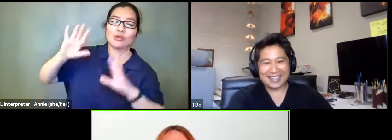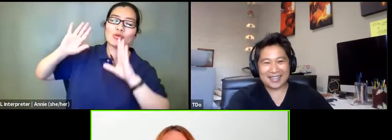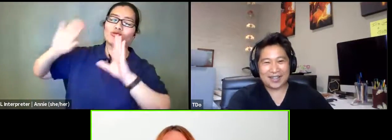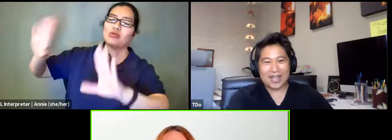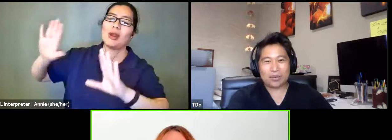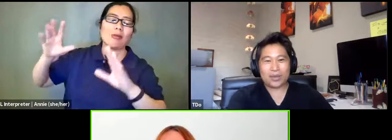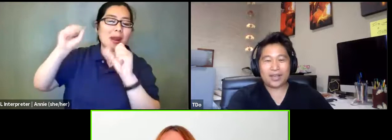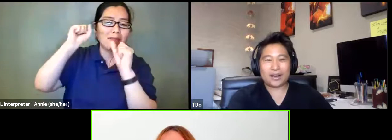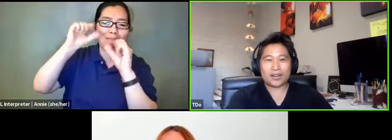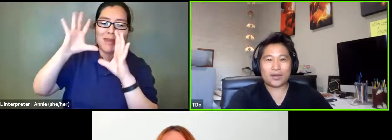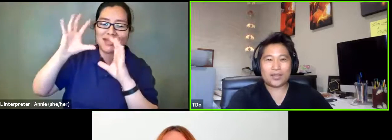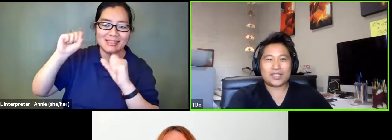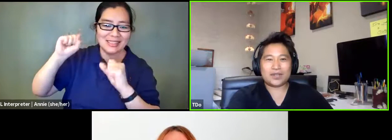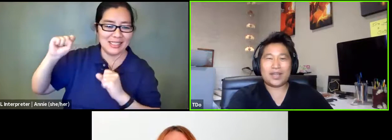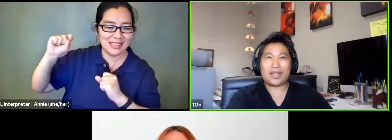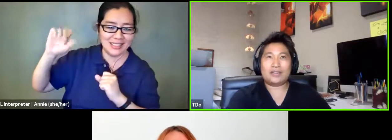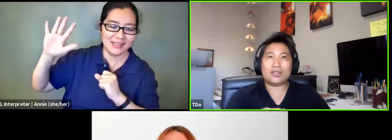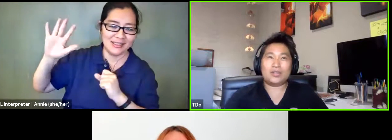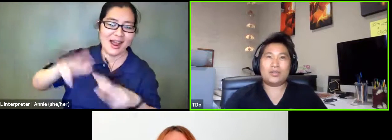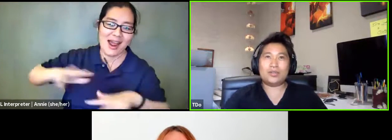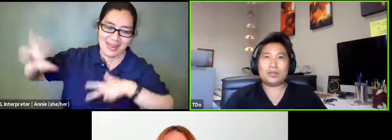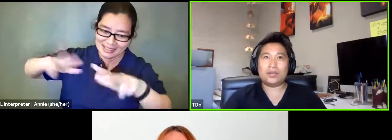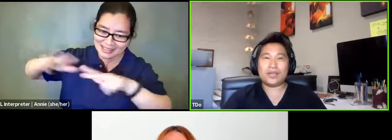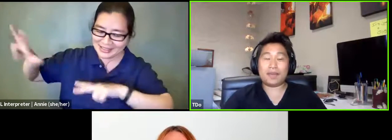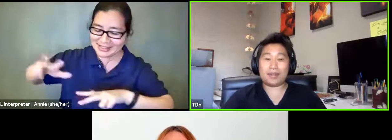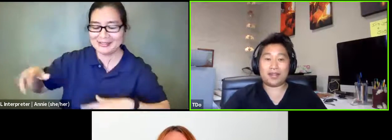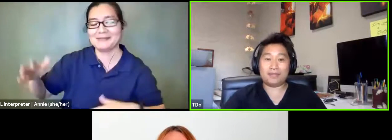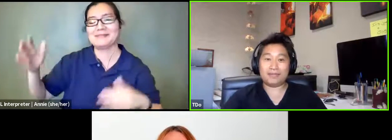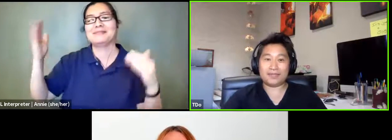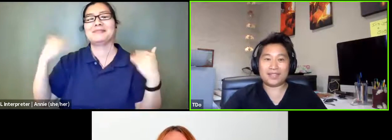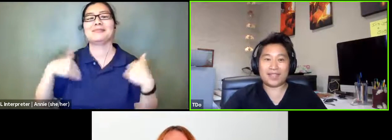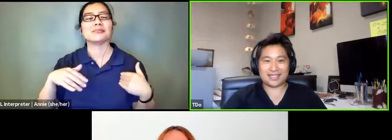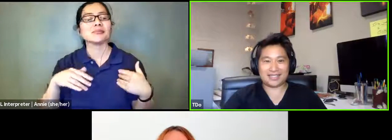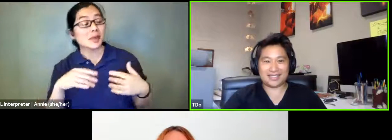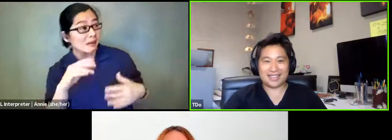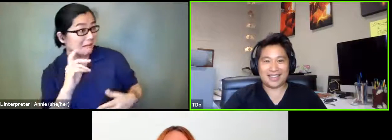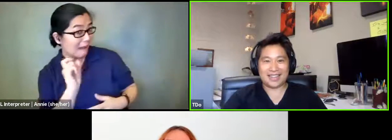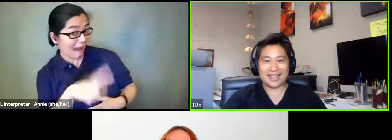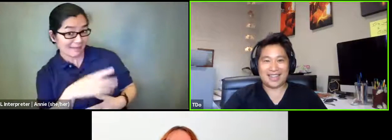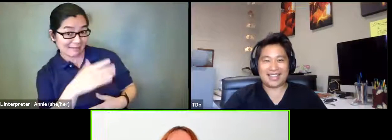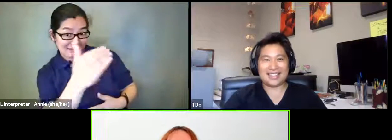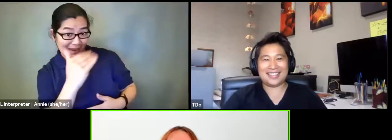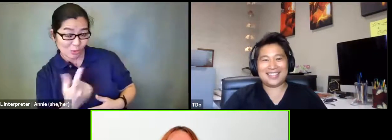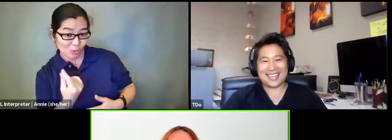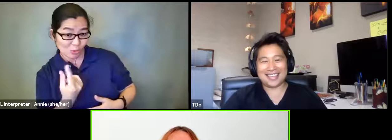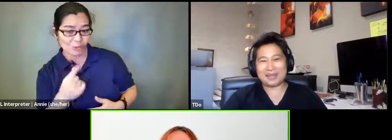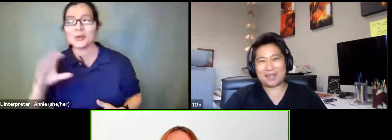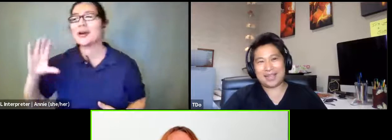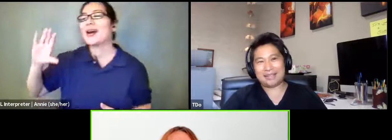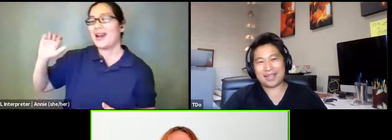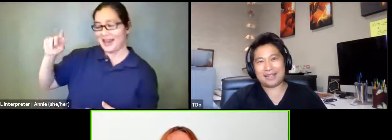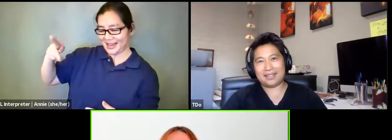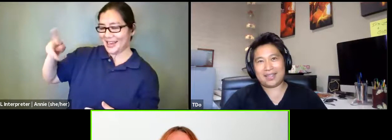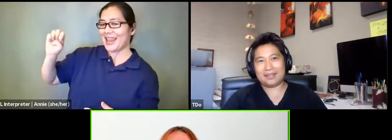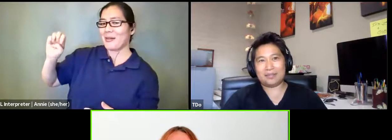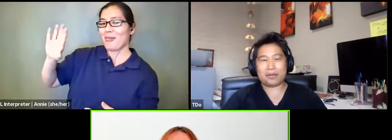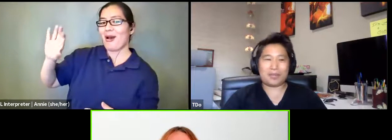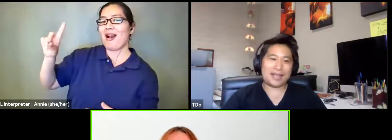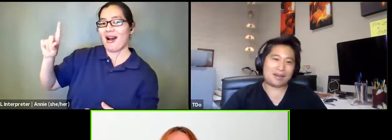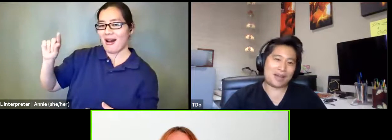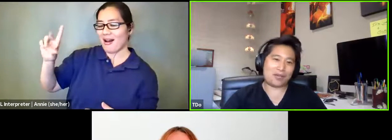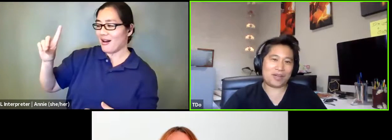TDo: We are going to Cape Cod next, and then Maine, and probably head back